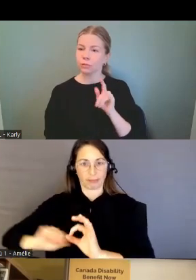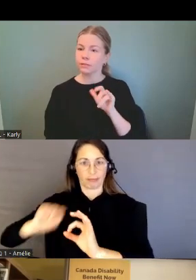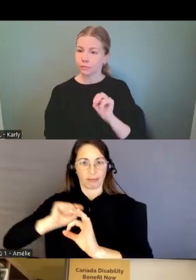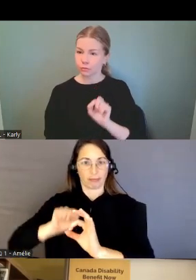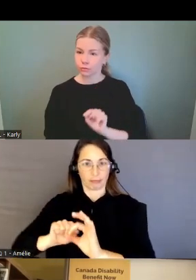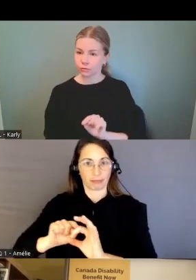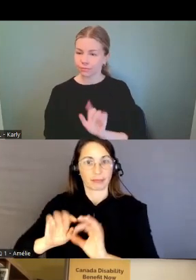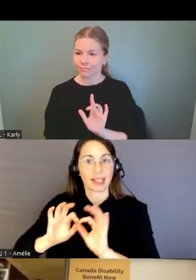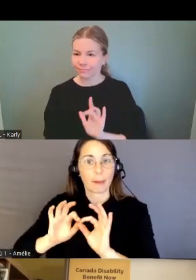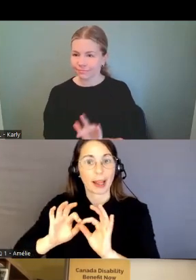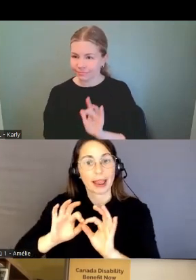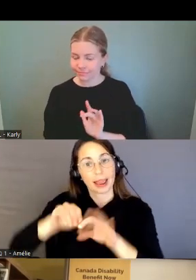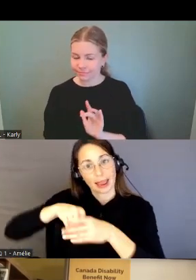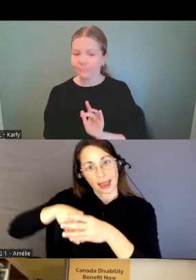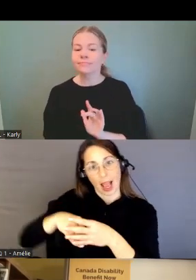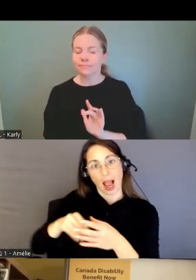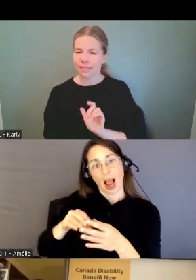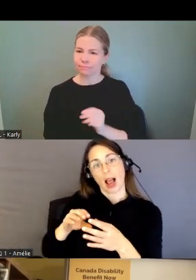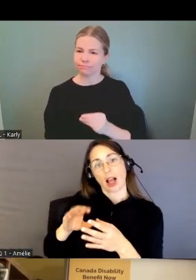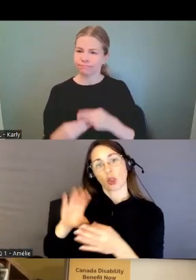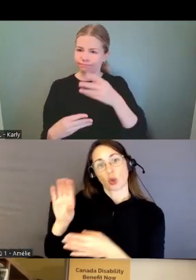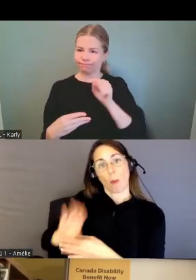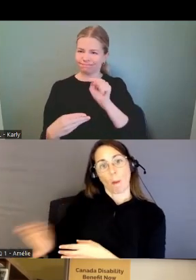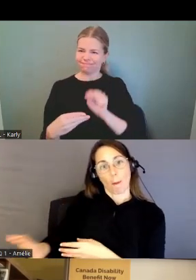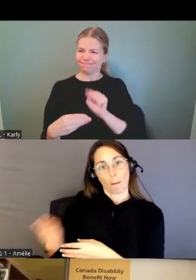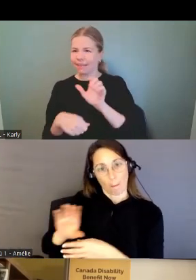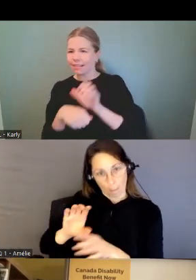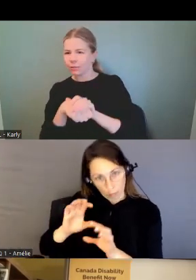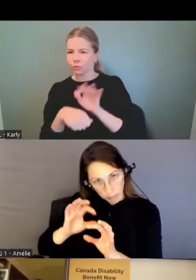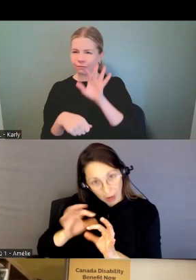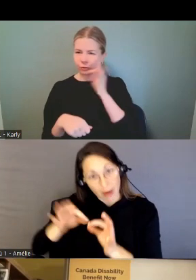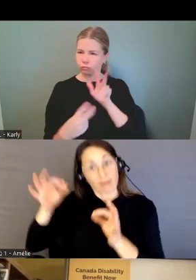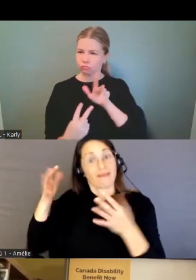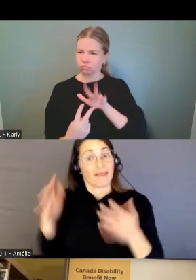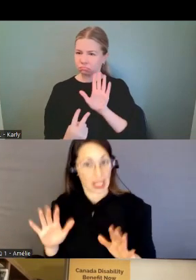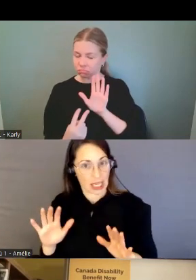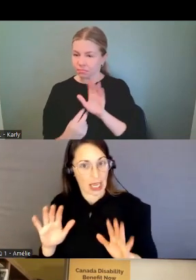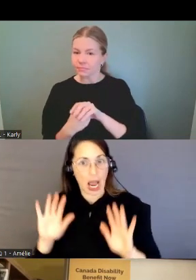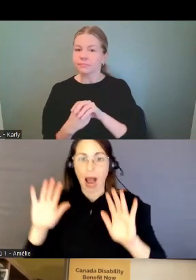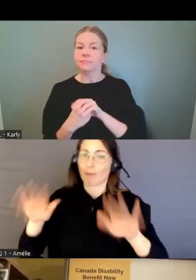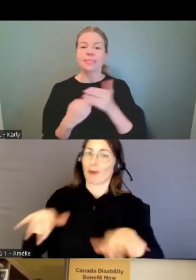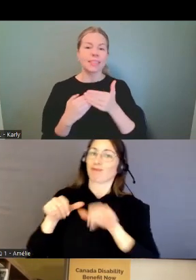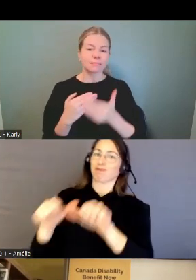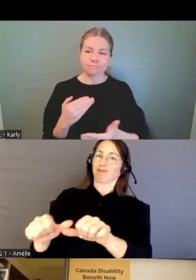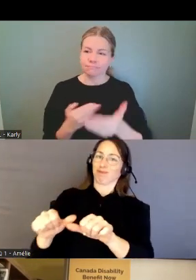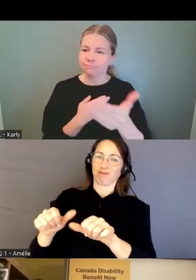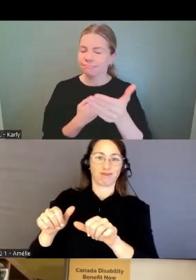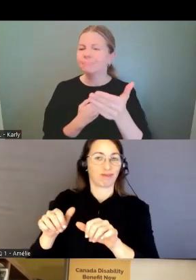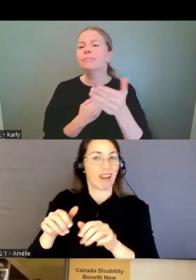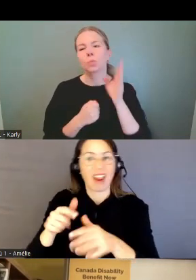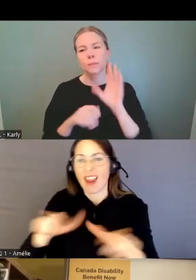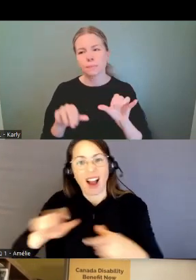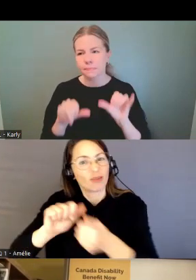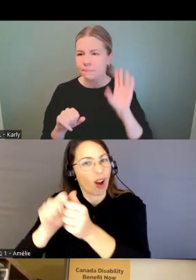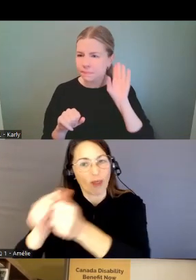ONCE YOU SELECT THIS OPTION, YOU WILL NOT NEED TO CHANGE LANGUAGE SETTINGS AGAIN DURING THE PRESENTATION.